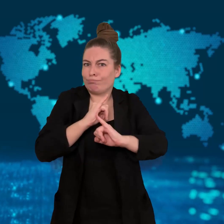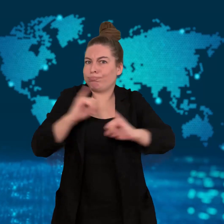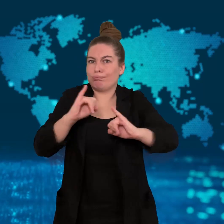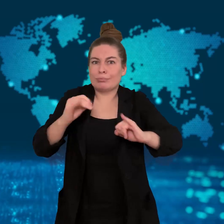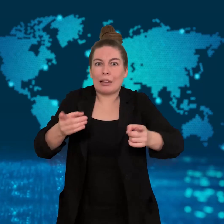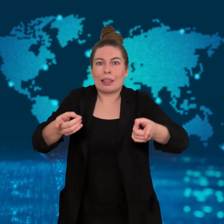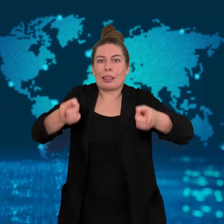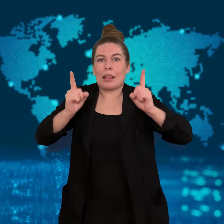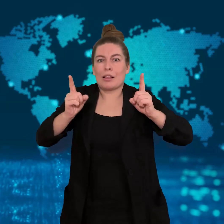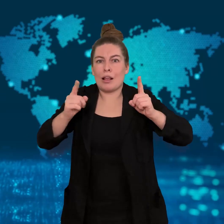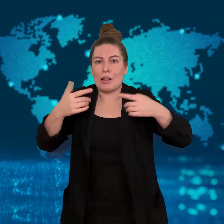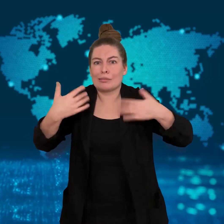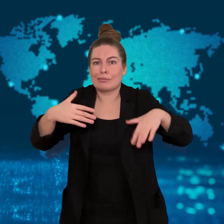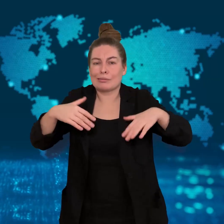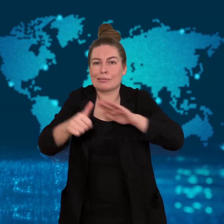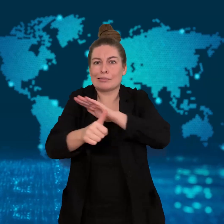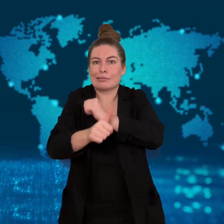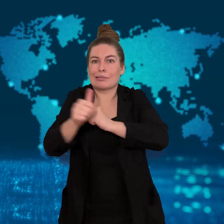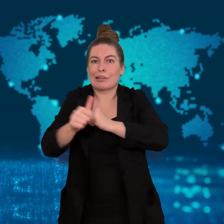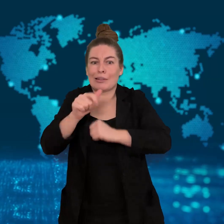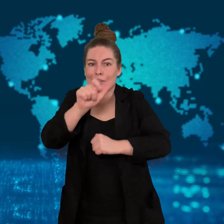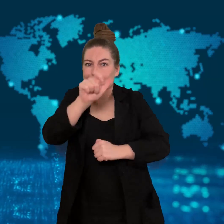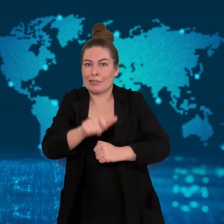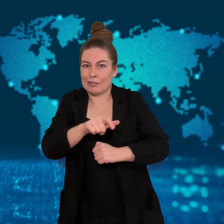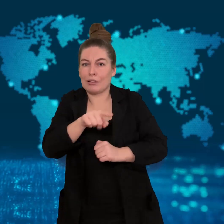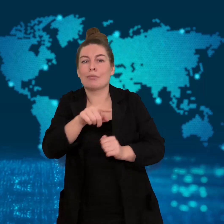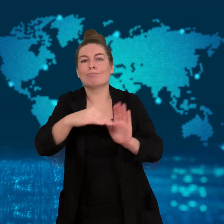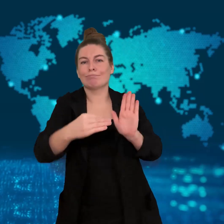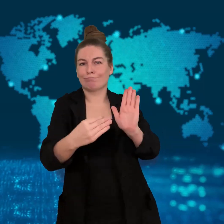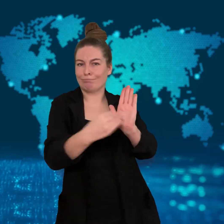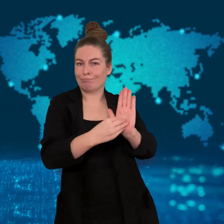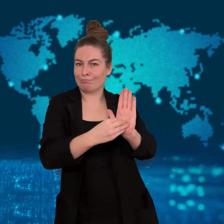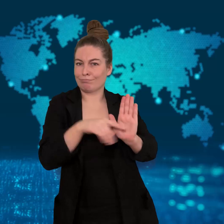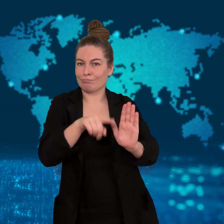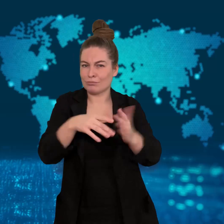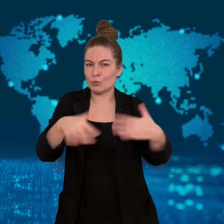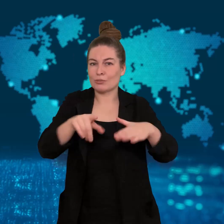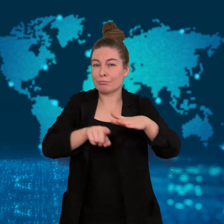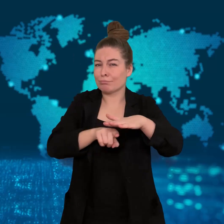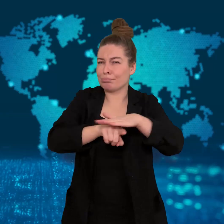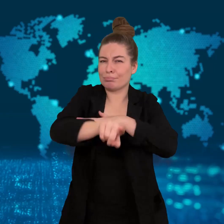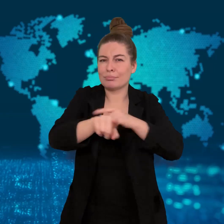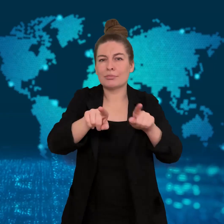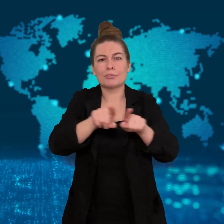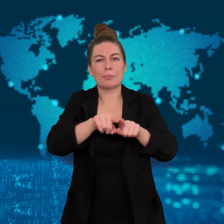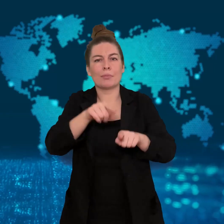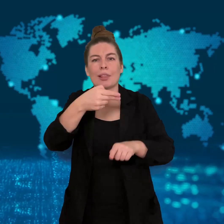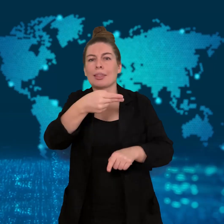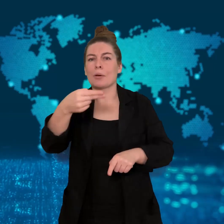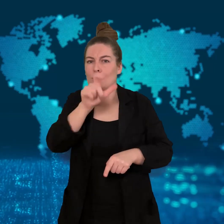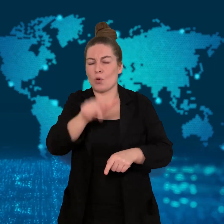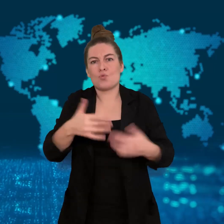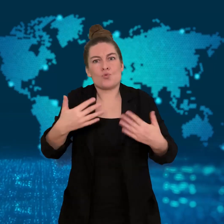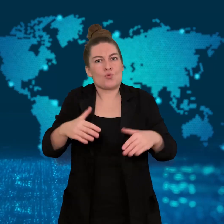Raduano has been on Europol's list of "most wanted" since his escape